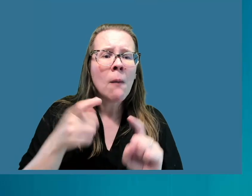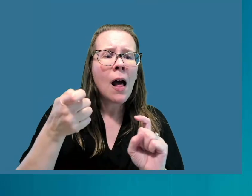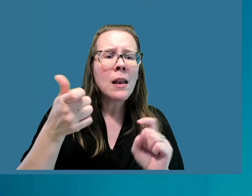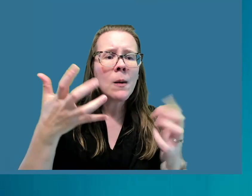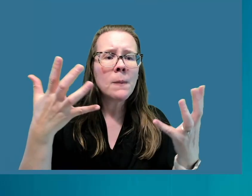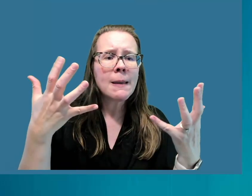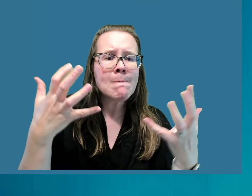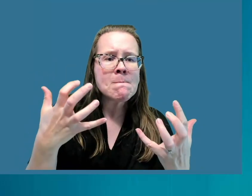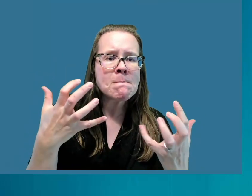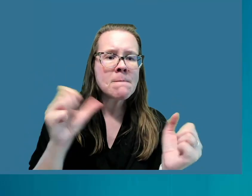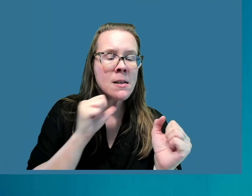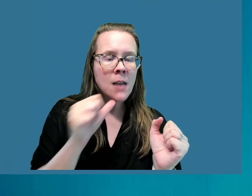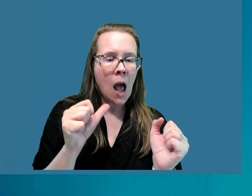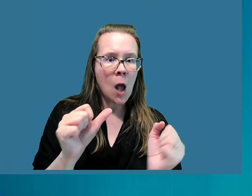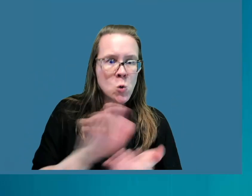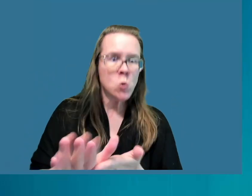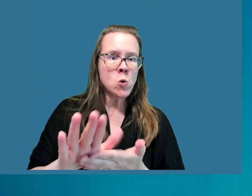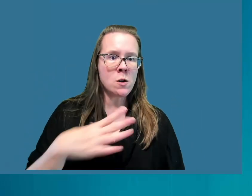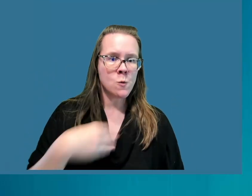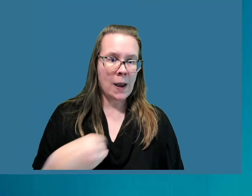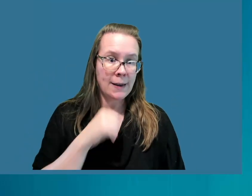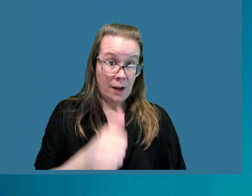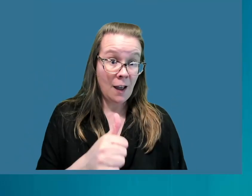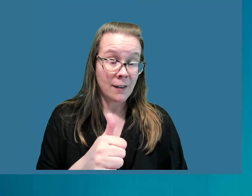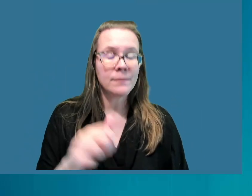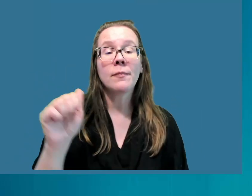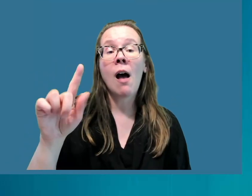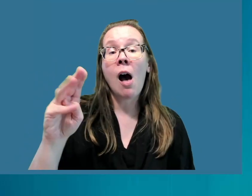you--it'll be okay. But if you want to decorate your cookies with white,